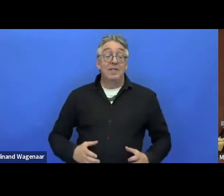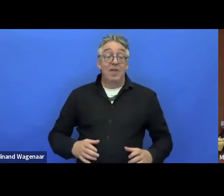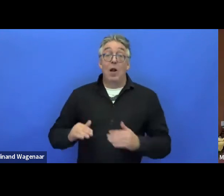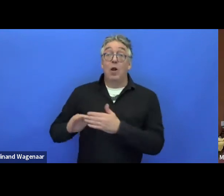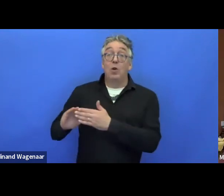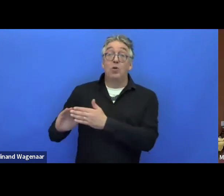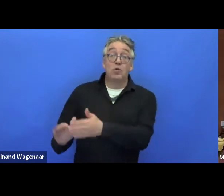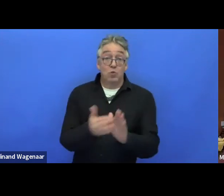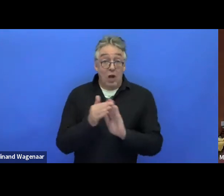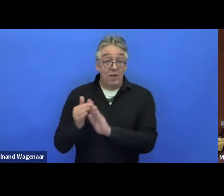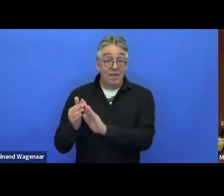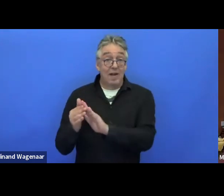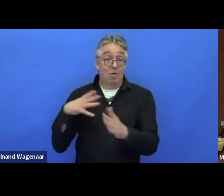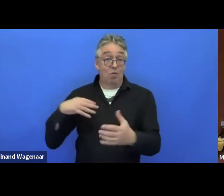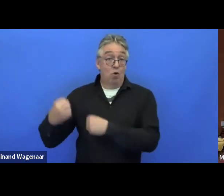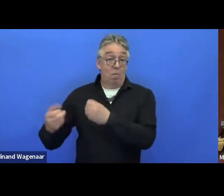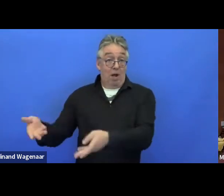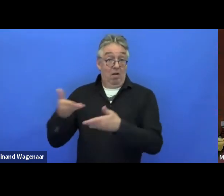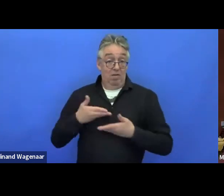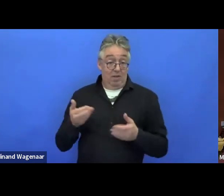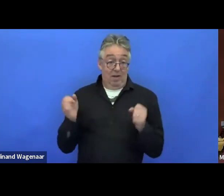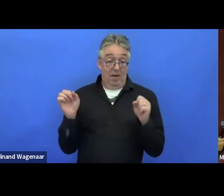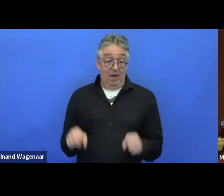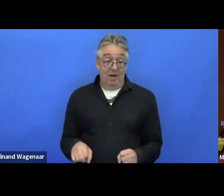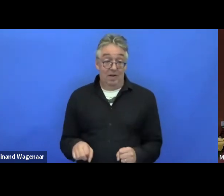But I'd say that majority of your complaints are coming